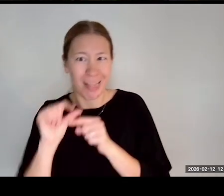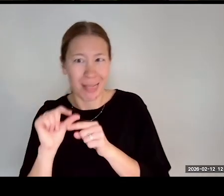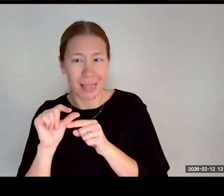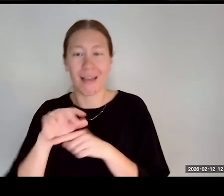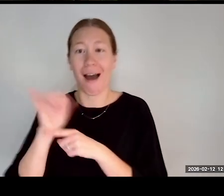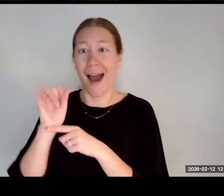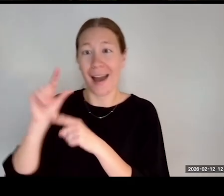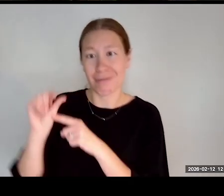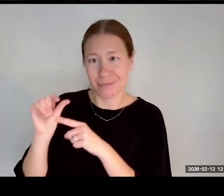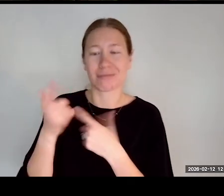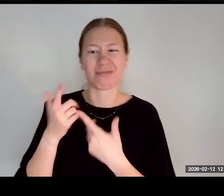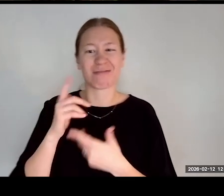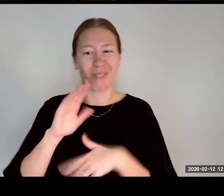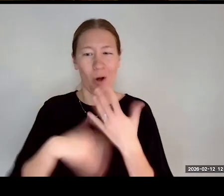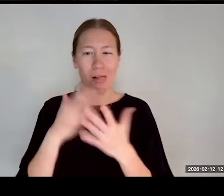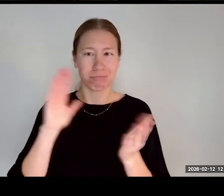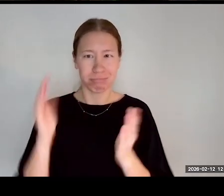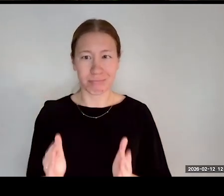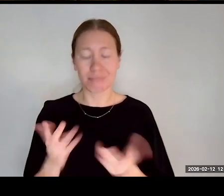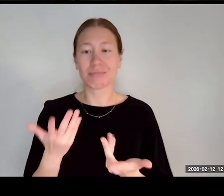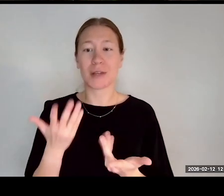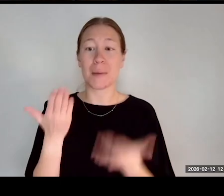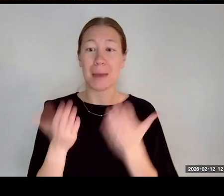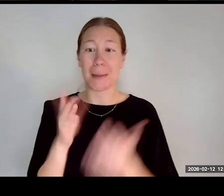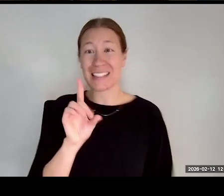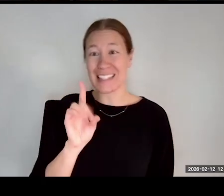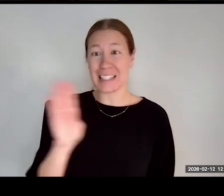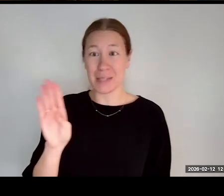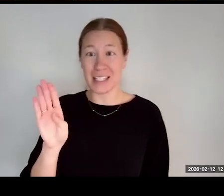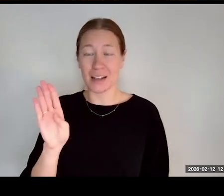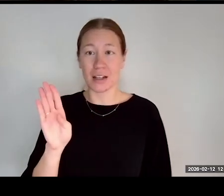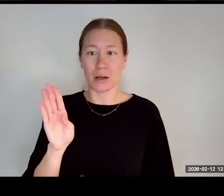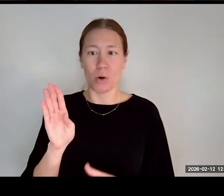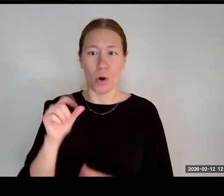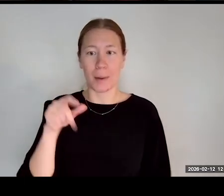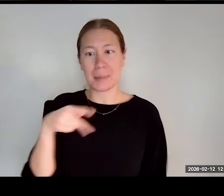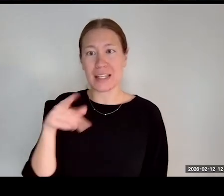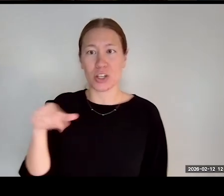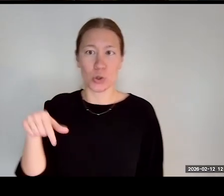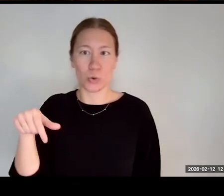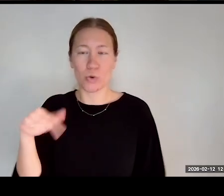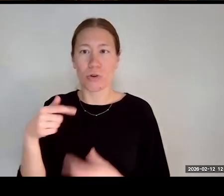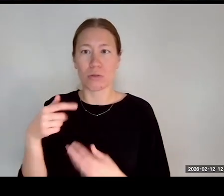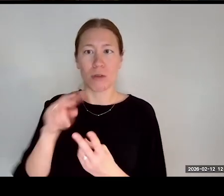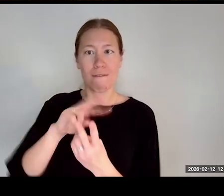for individuals that have cognitive disabilities like dyslexia where processing letters can be challenging,